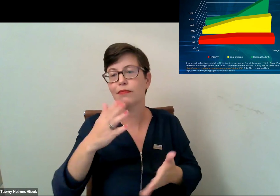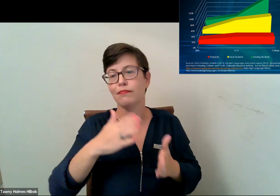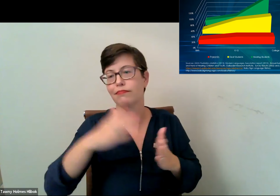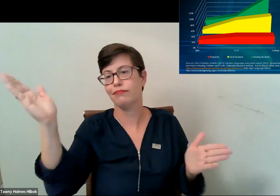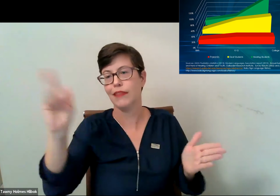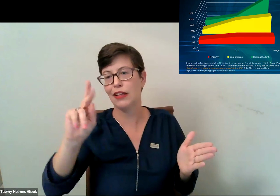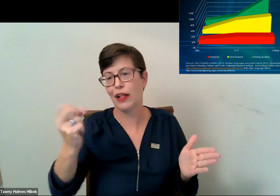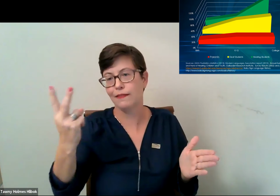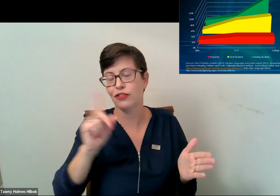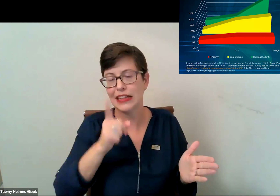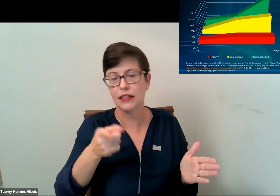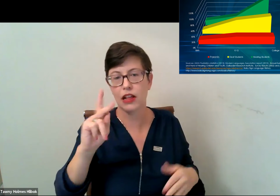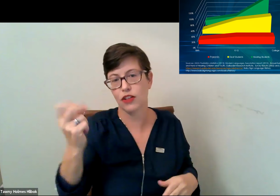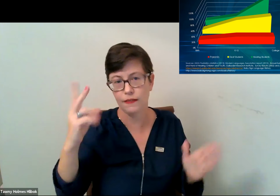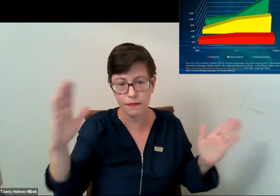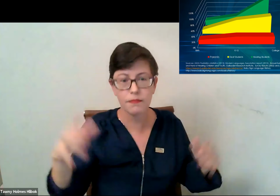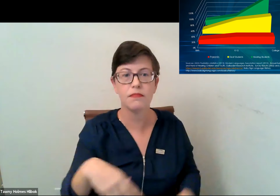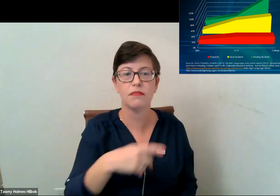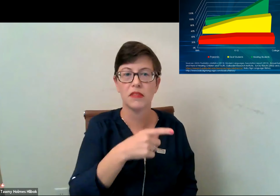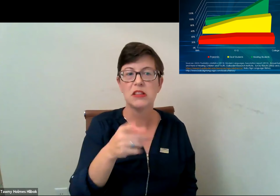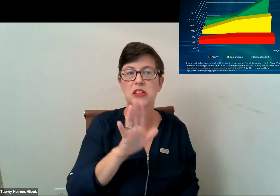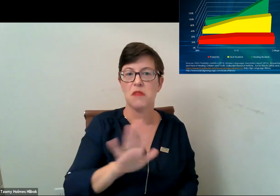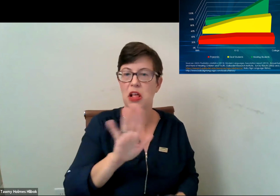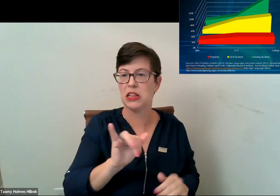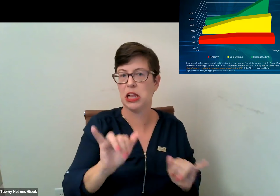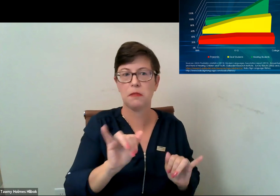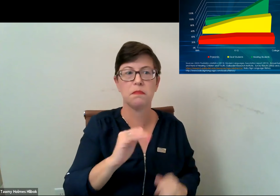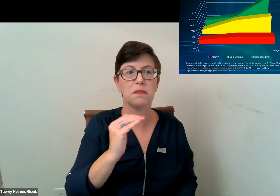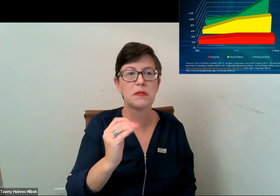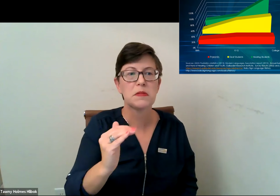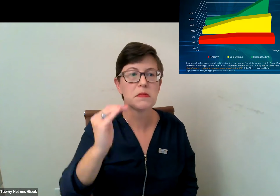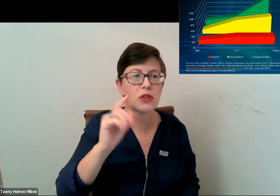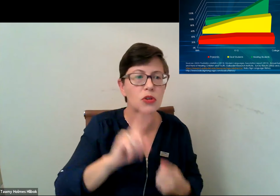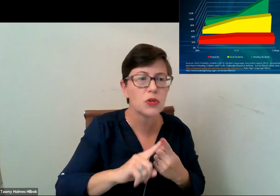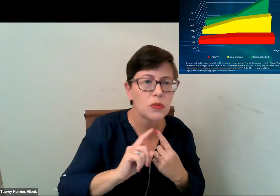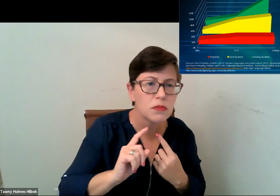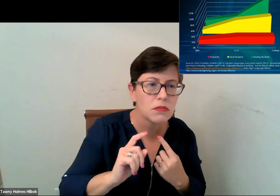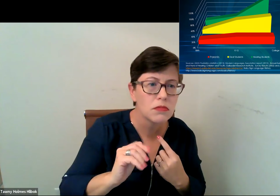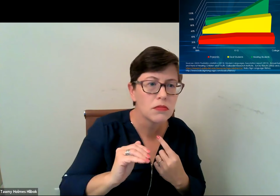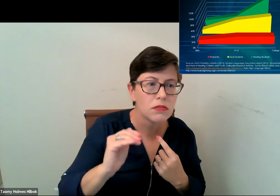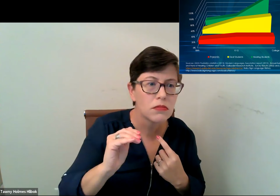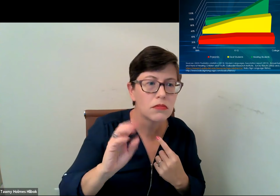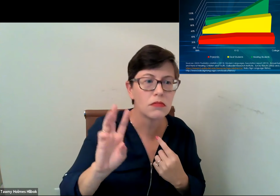Then, once they enter school. During their K through 12 time approximately the same number of hearing students